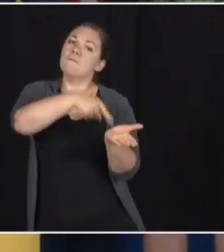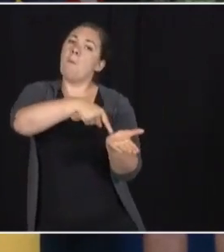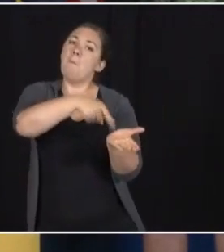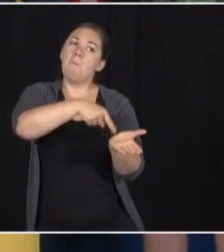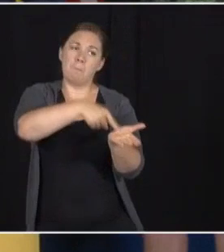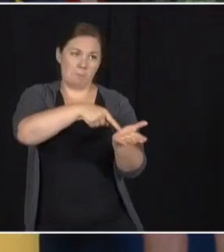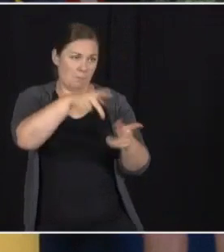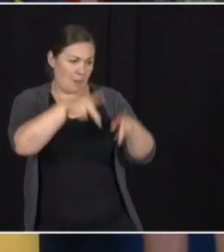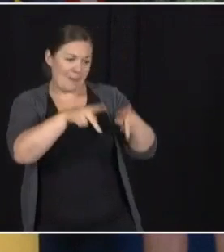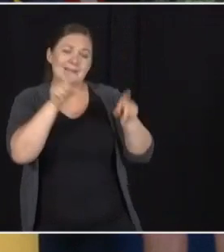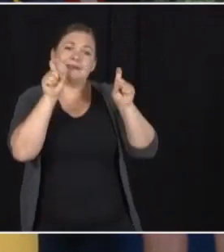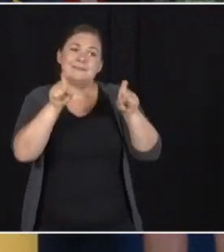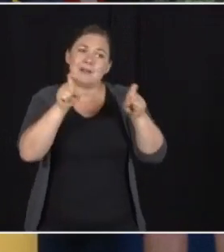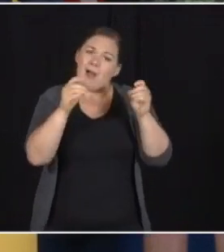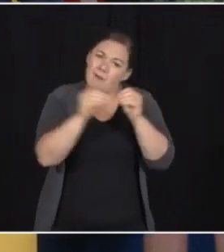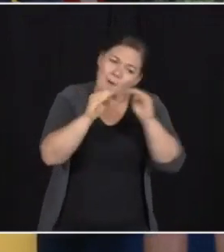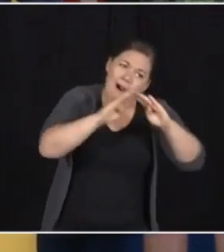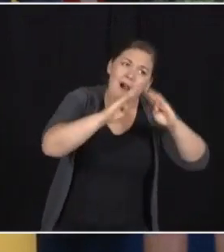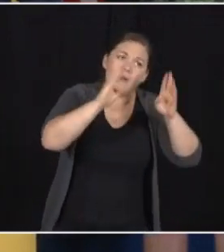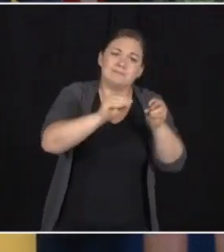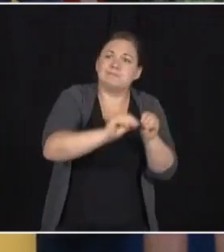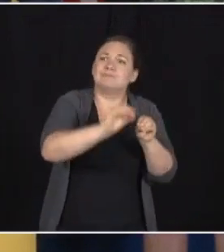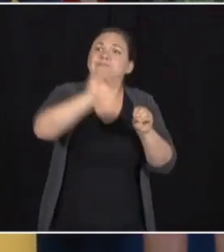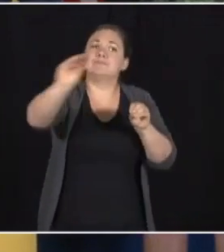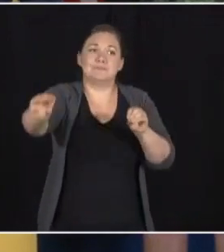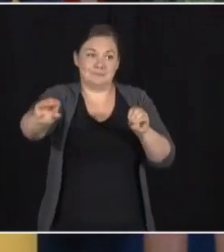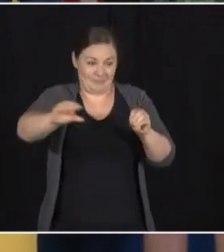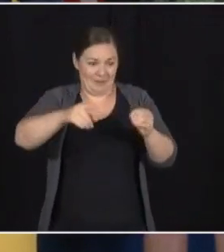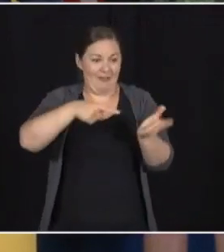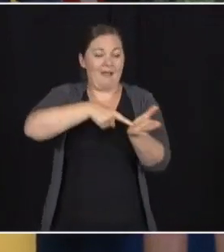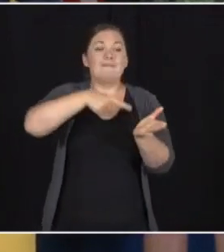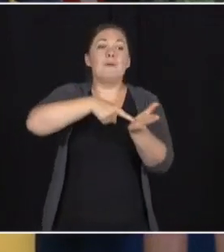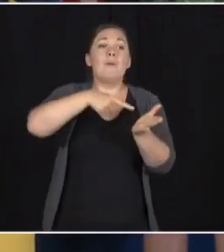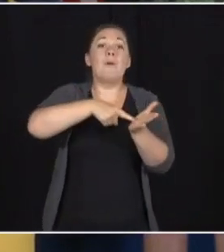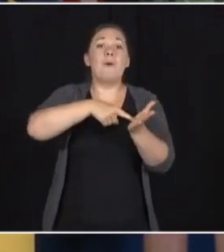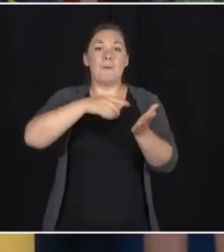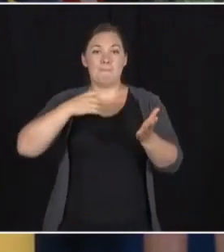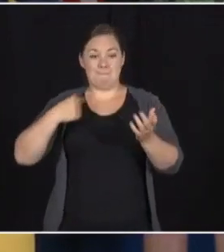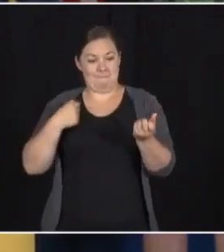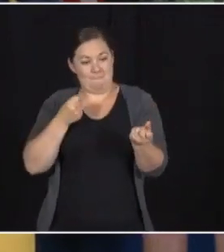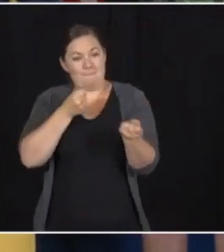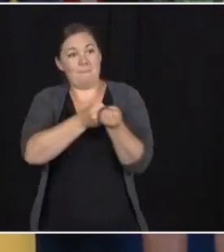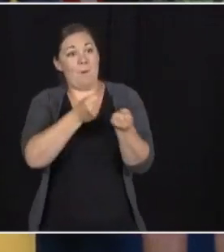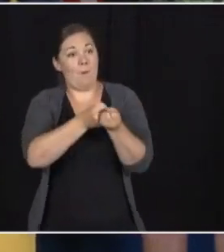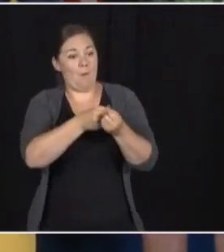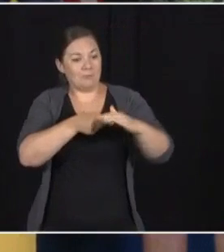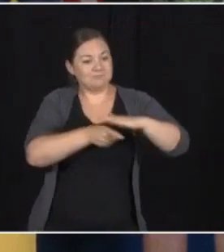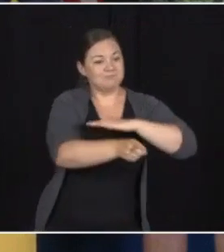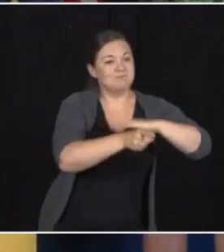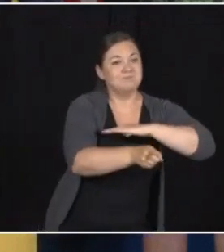places to live and we know that people want to live close to transit, good schools and good jobs. In this dream